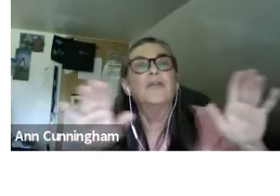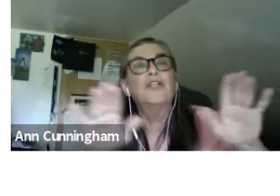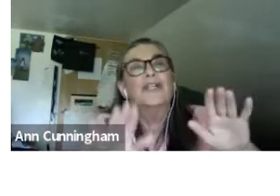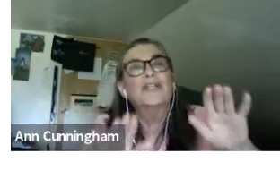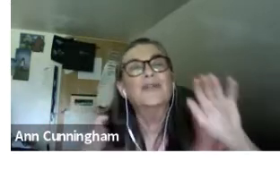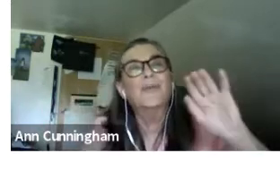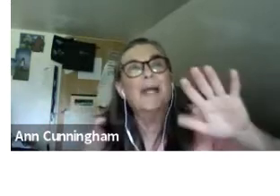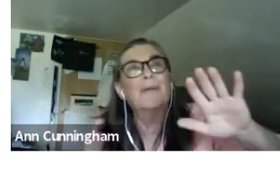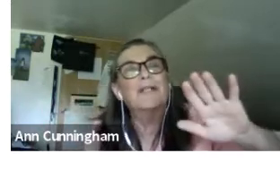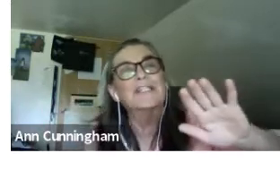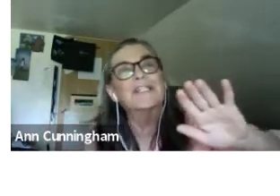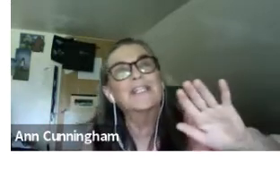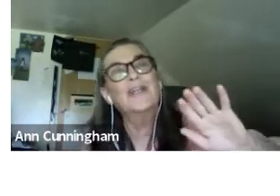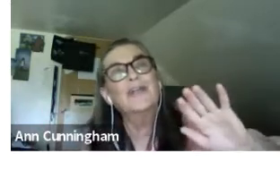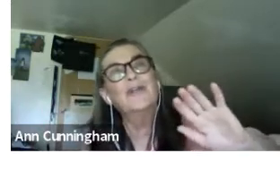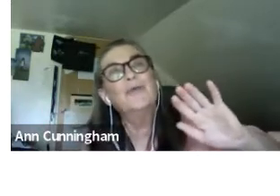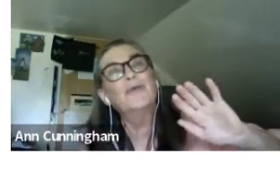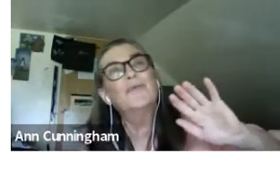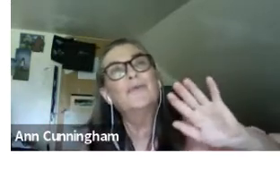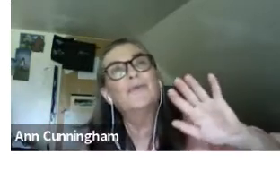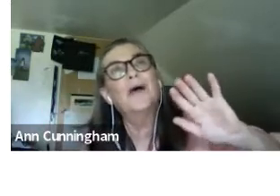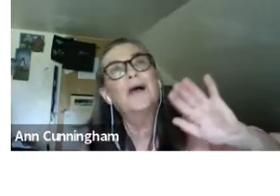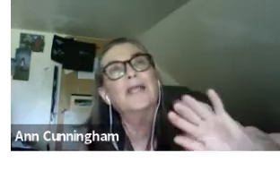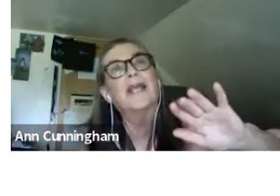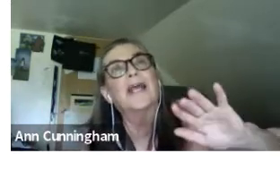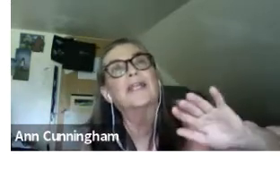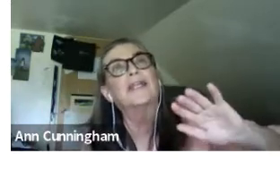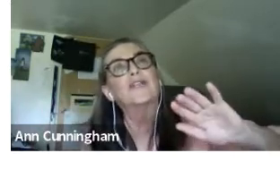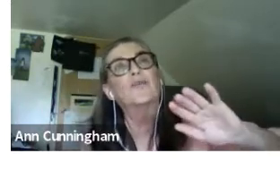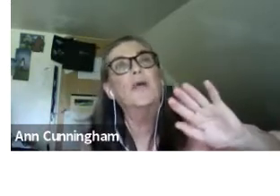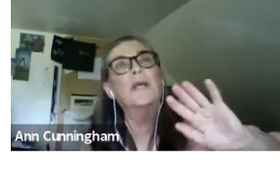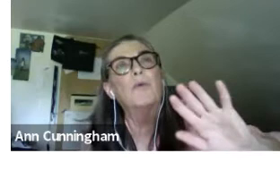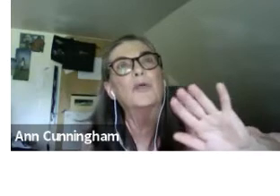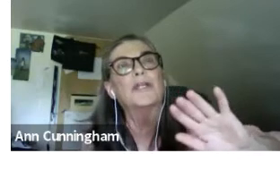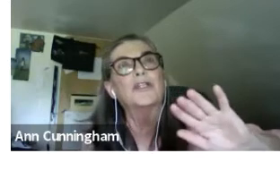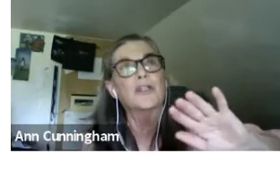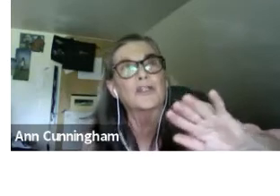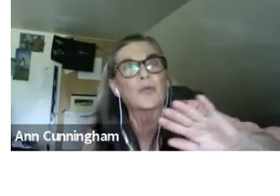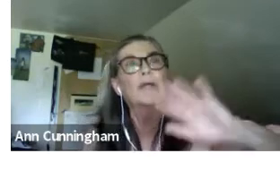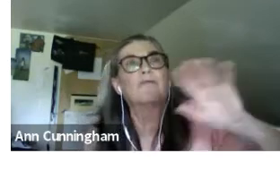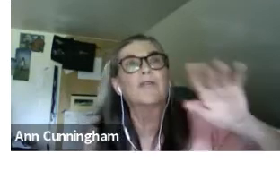get to the rabbits, you find that it's way more than just what visual ly